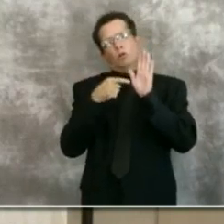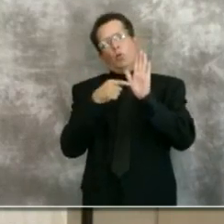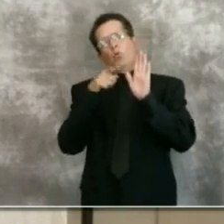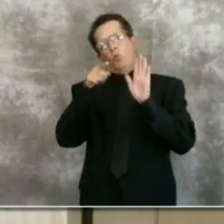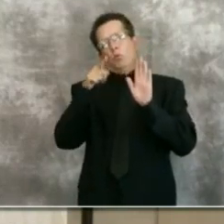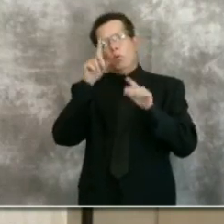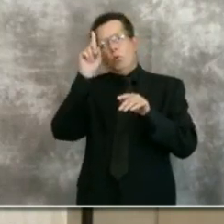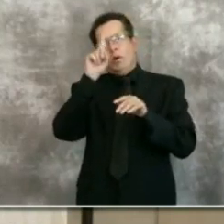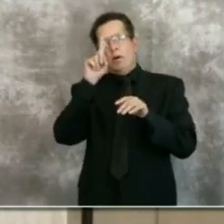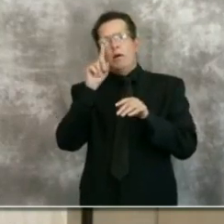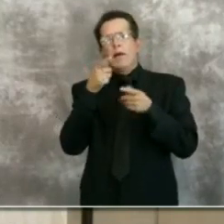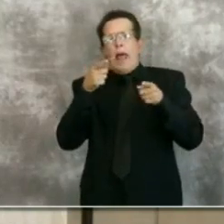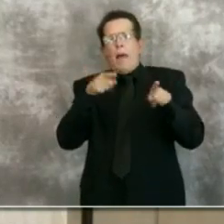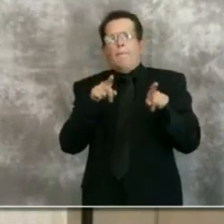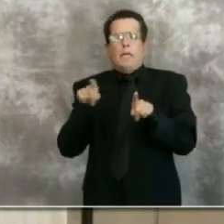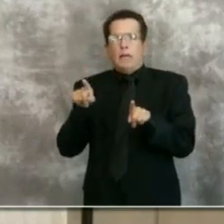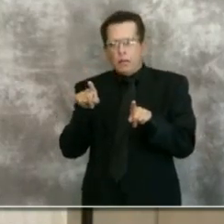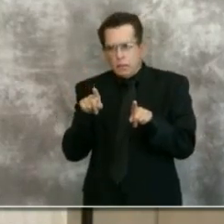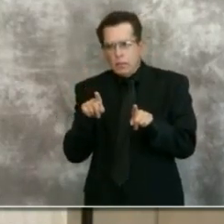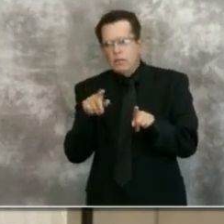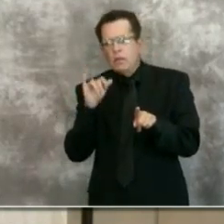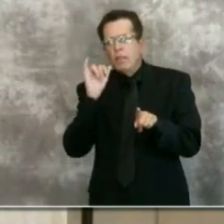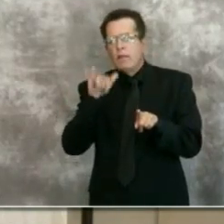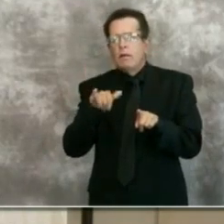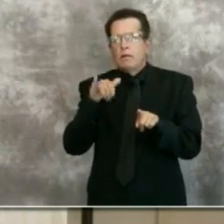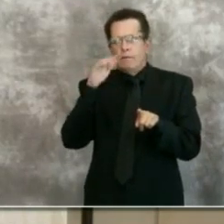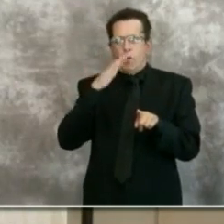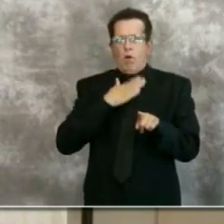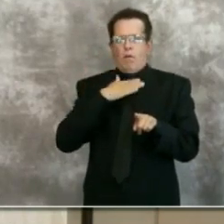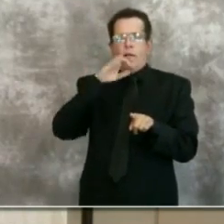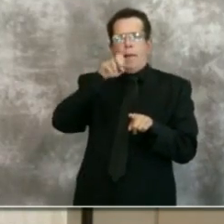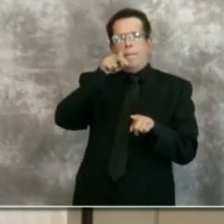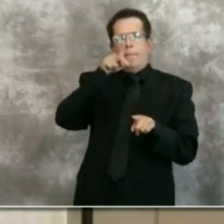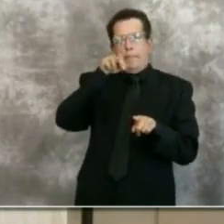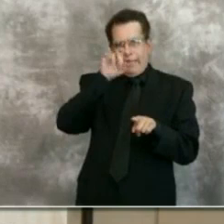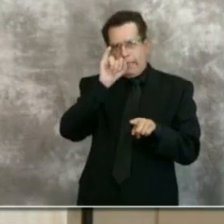COVID-19. NOW IN THE NEXT SERIES OF SLIDES. WE WILL REVIEW SOME ADDITIONAL